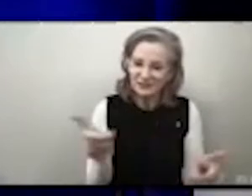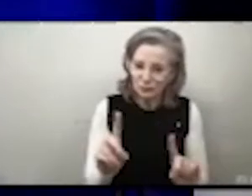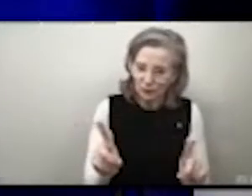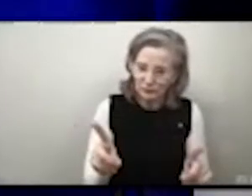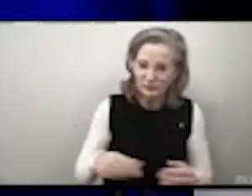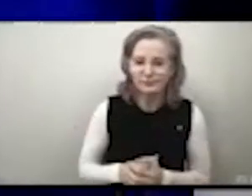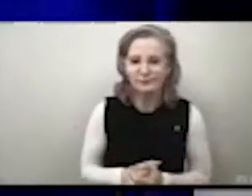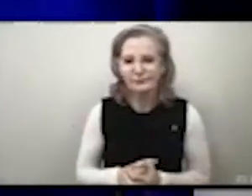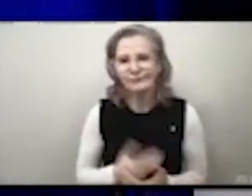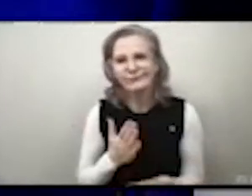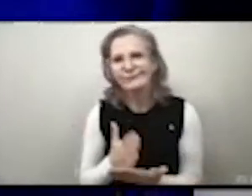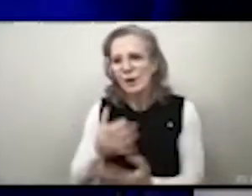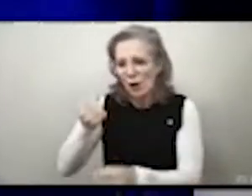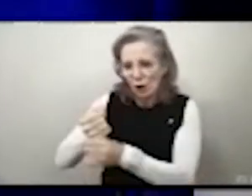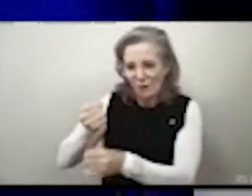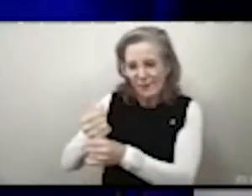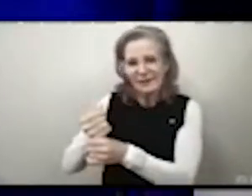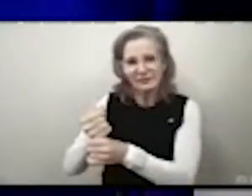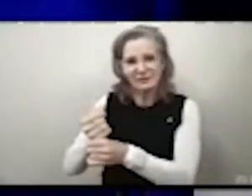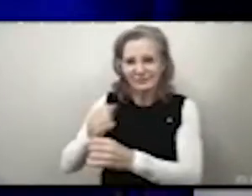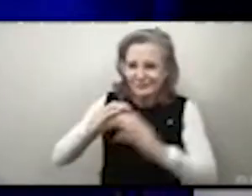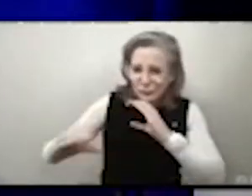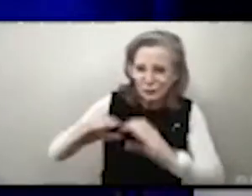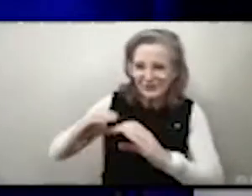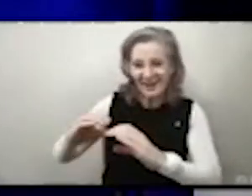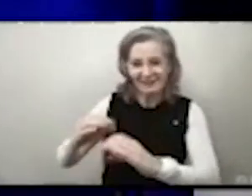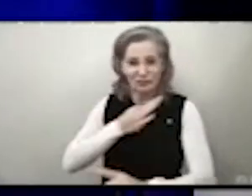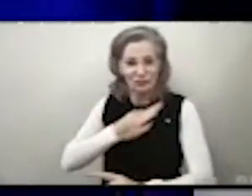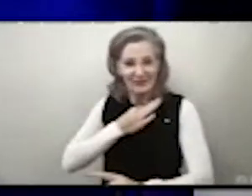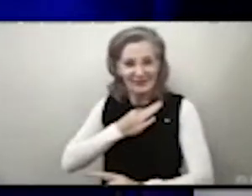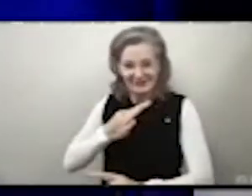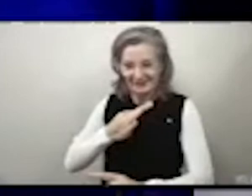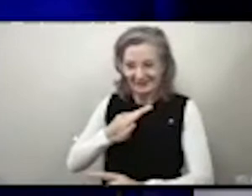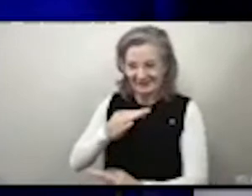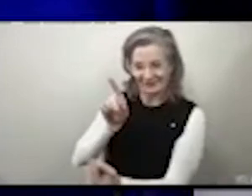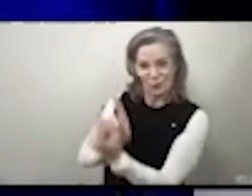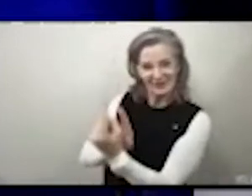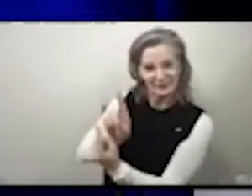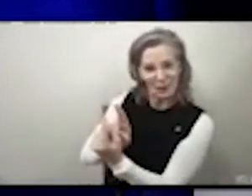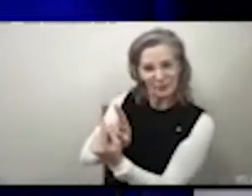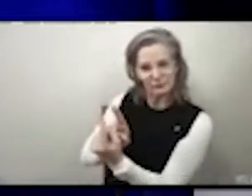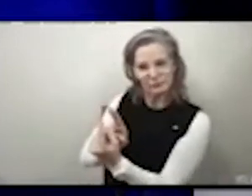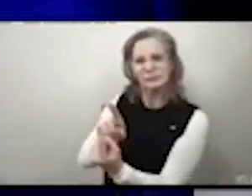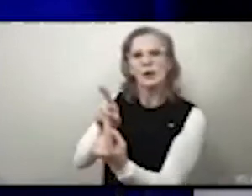risks at that individual level as well. And then communicating how people might respond to that.